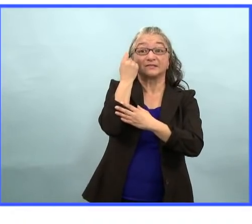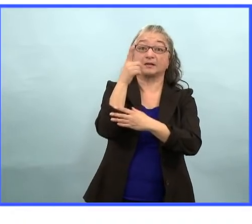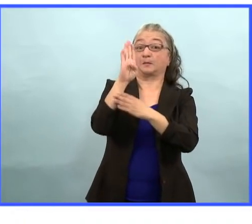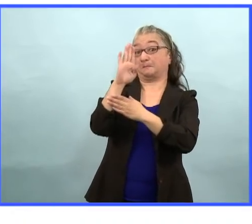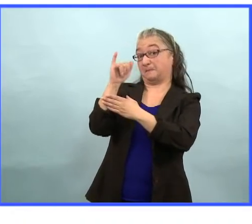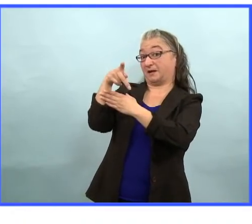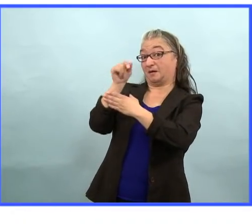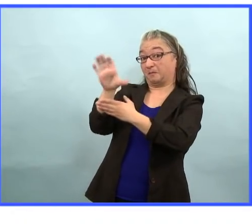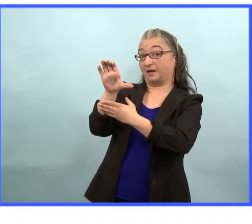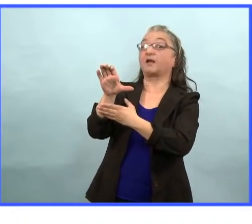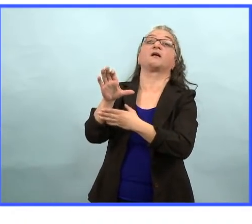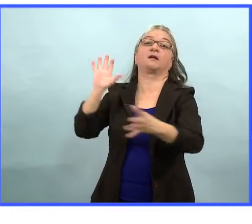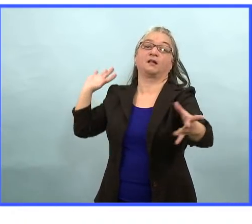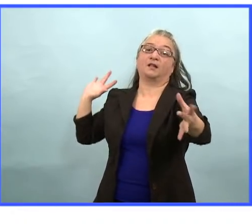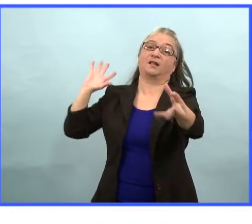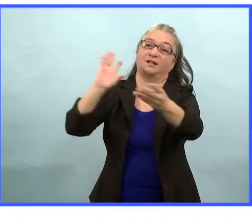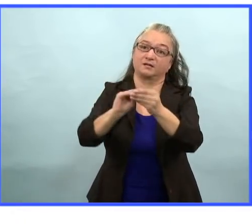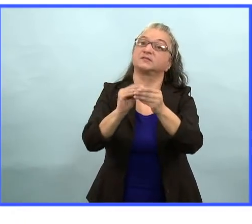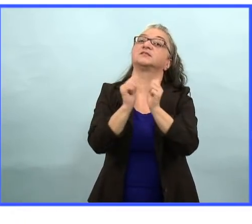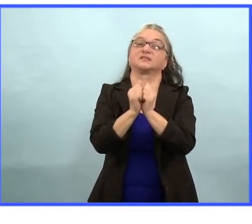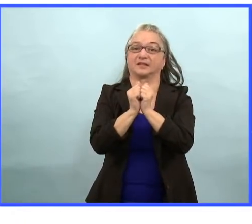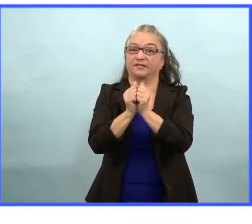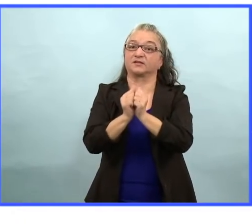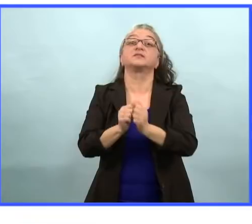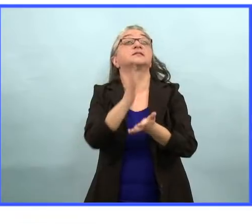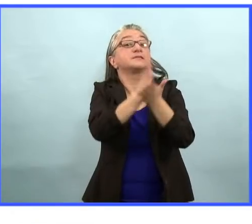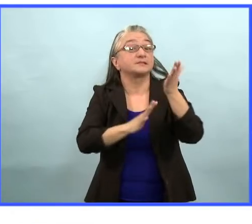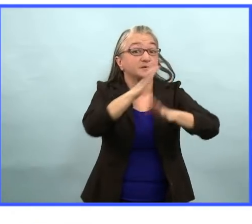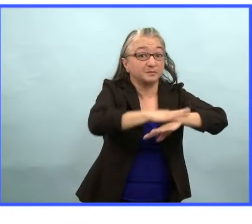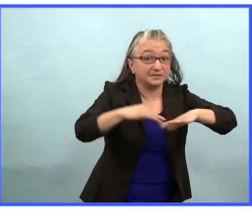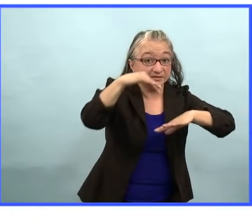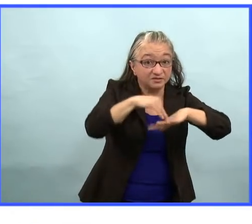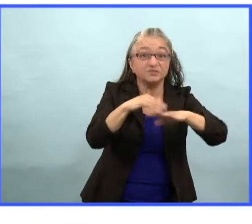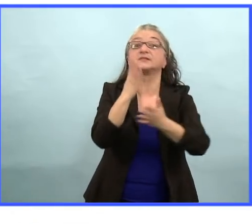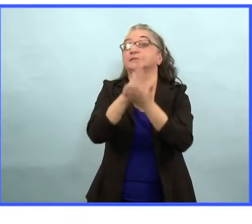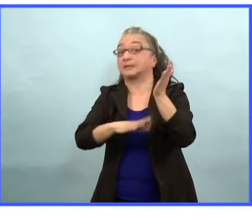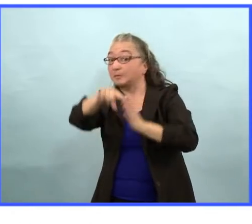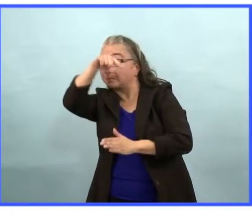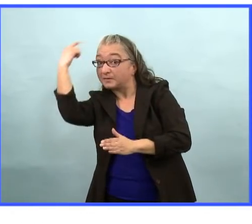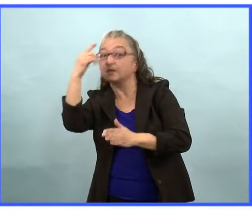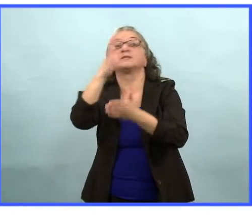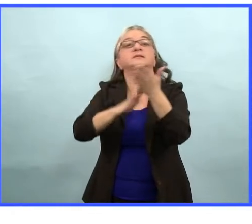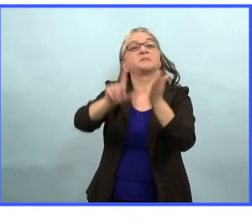heterogeneity that exists within these communities we can lose some of this perspective when we